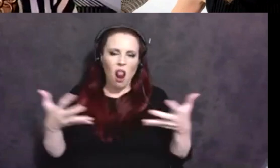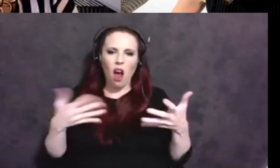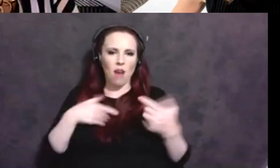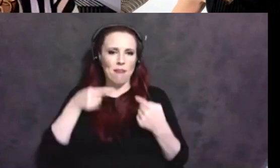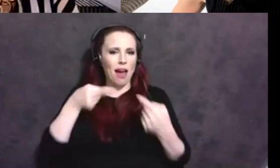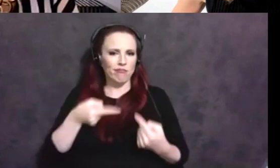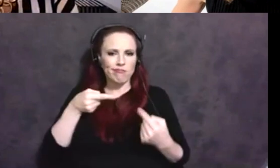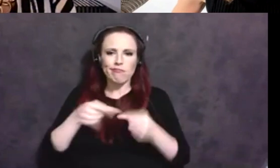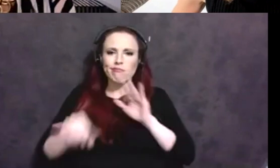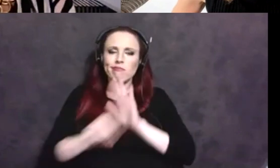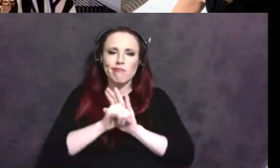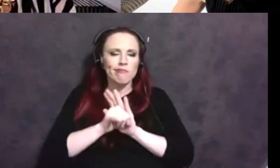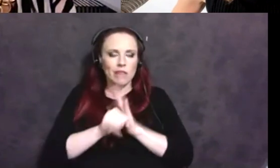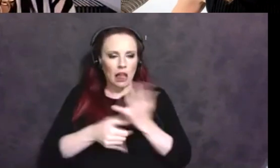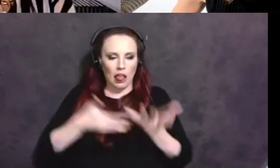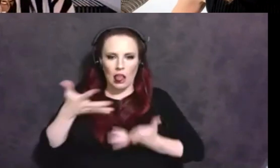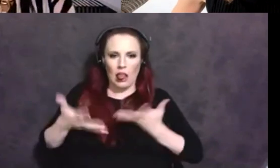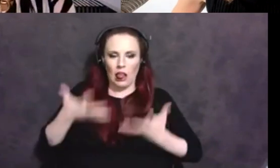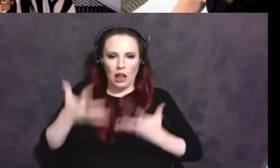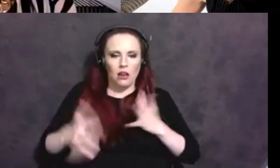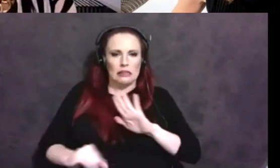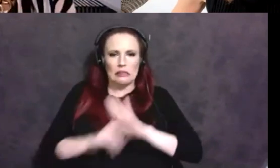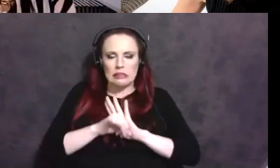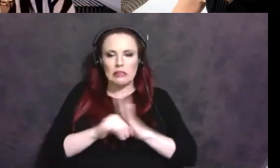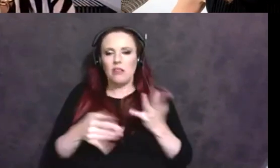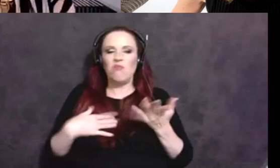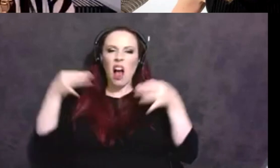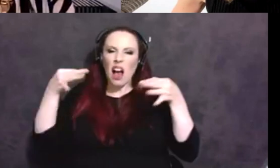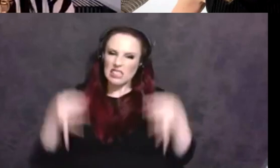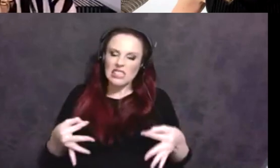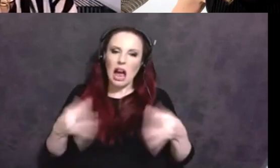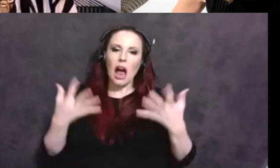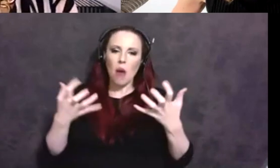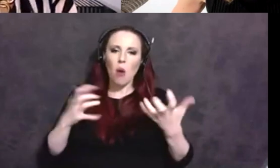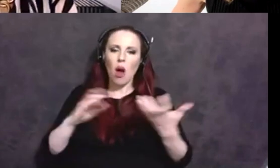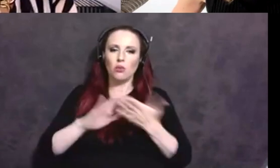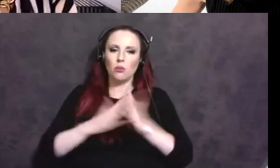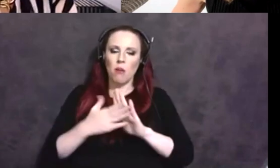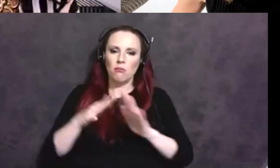based on their own experience of colonization and I had learned to do that. I felt lost